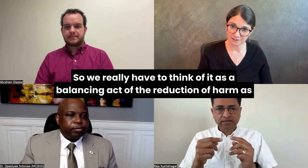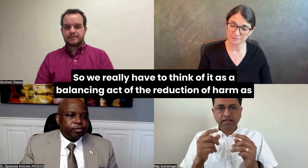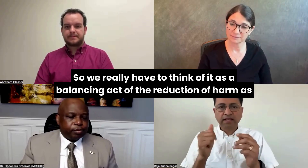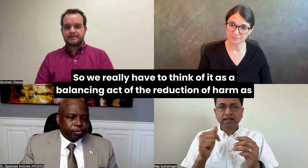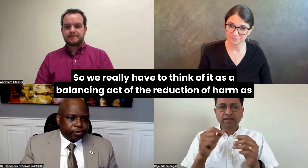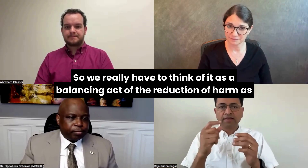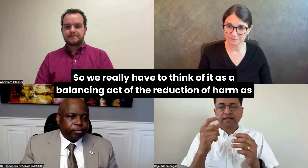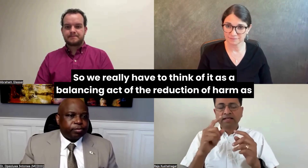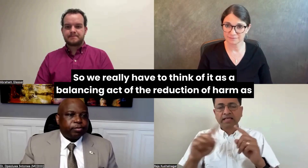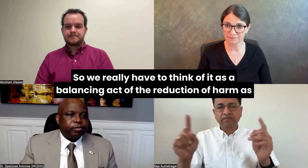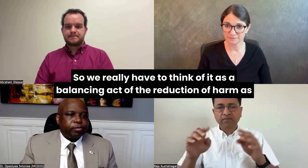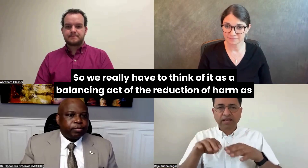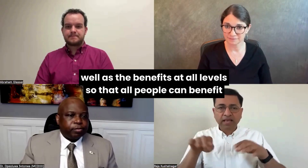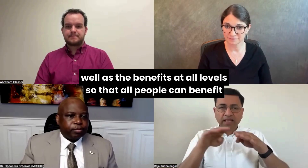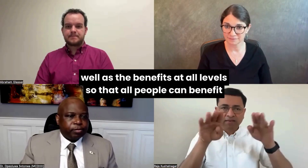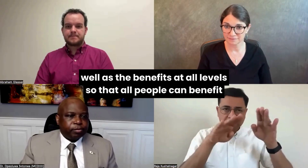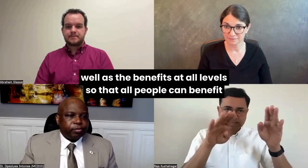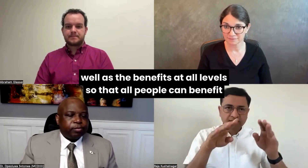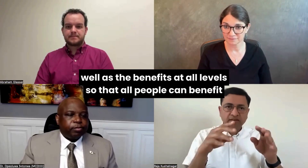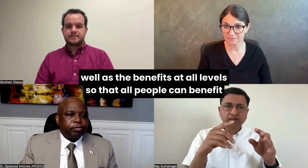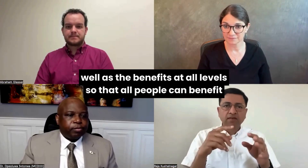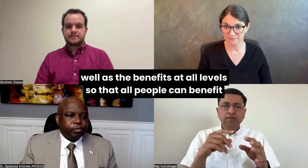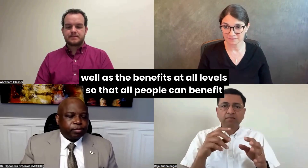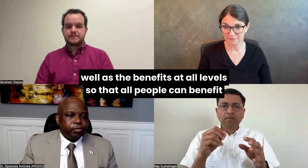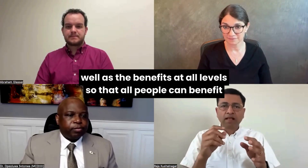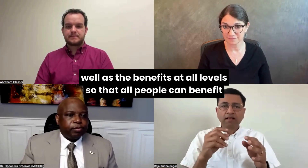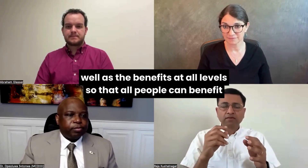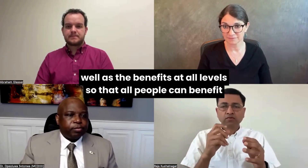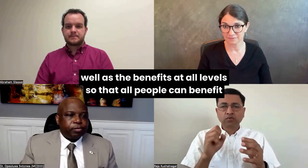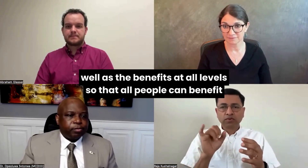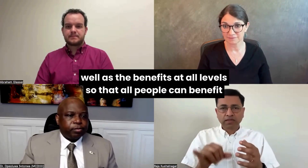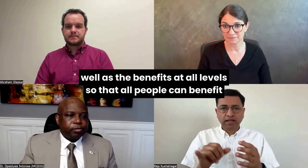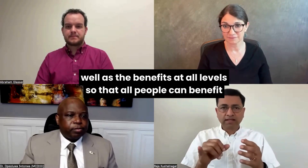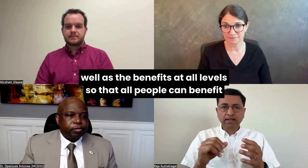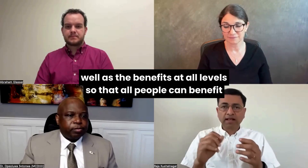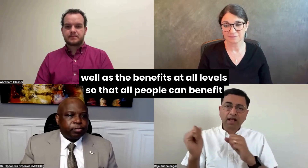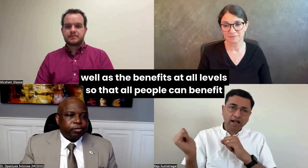well as the benefits at all levels so that all people can benefit